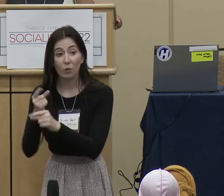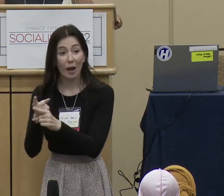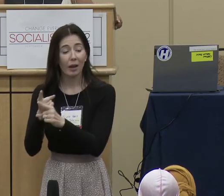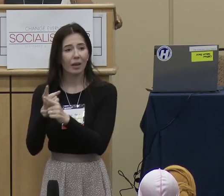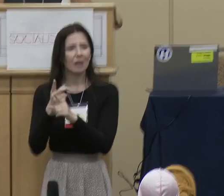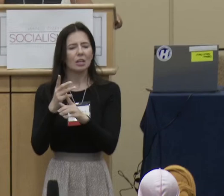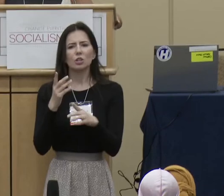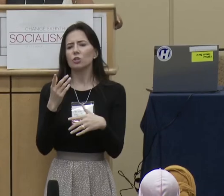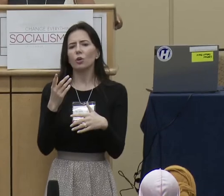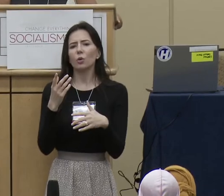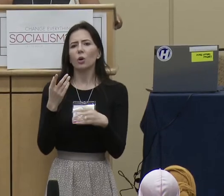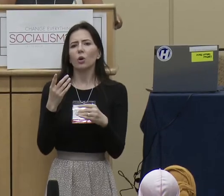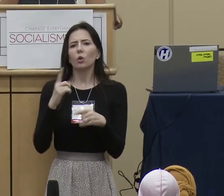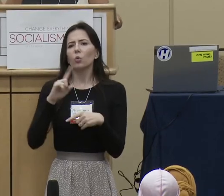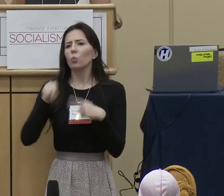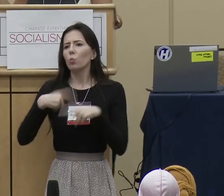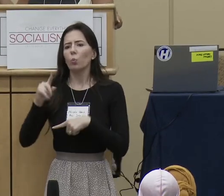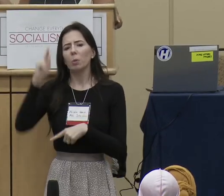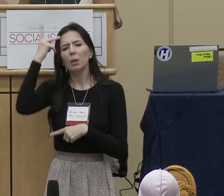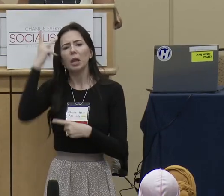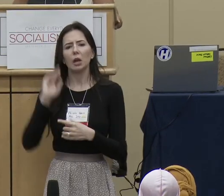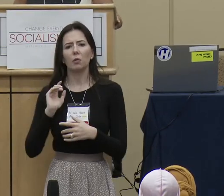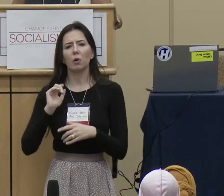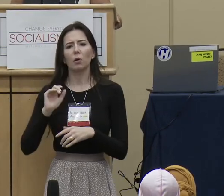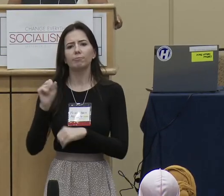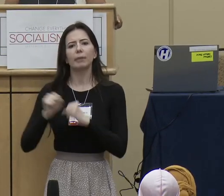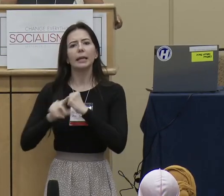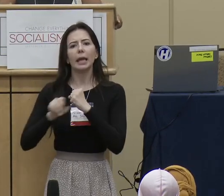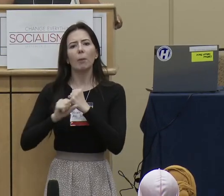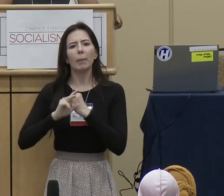we have to have a bigger movement that contains that work . Immediately, when political campaigns are